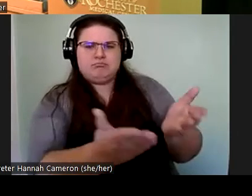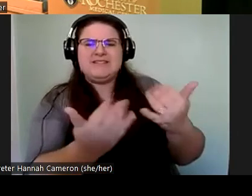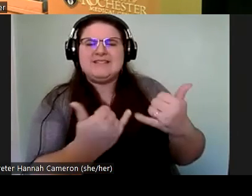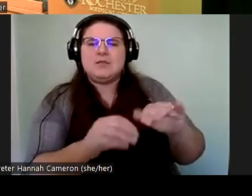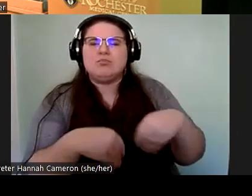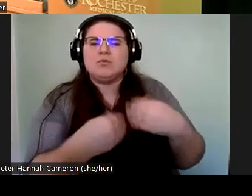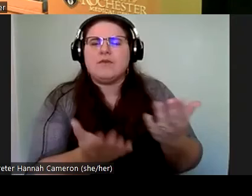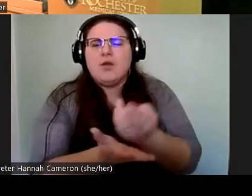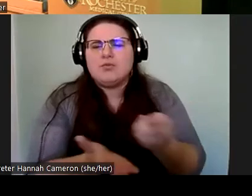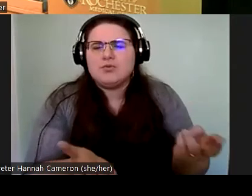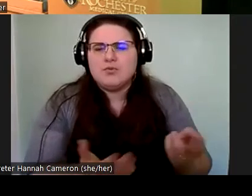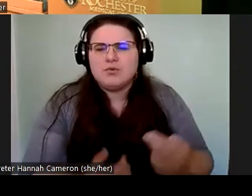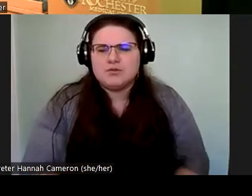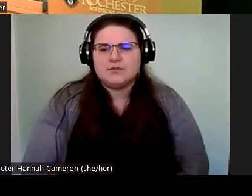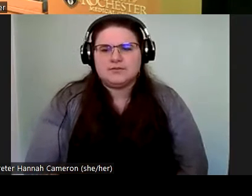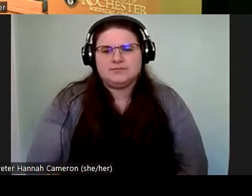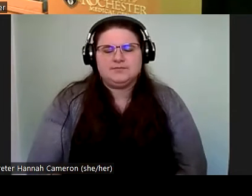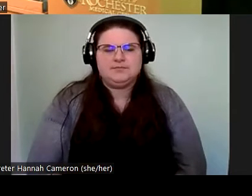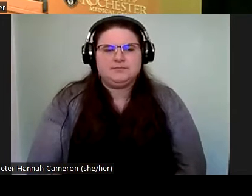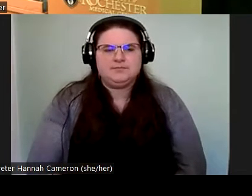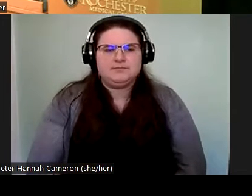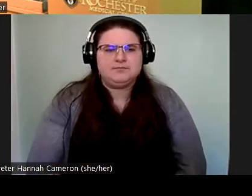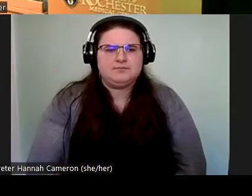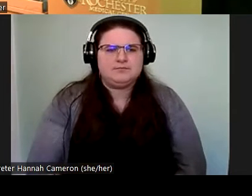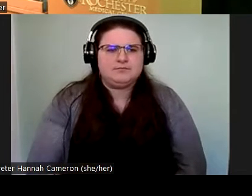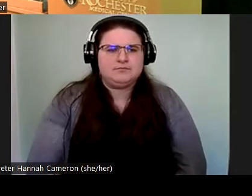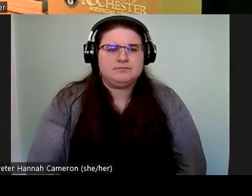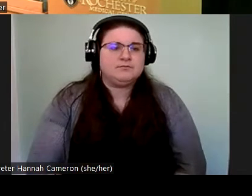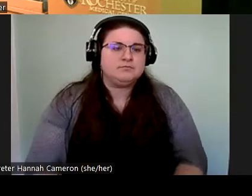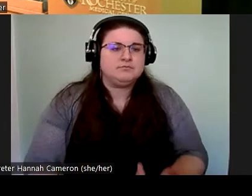things that they're they're they can do to help their loved one get better and again you know